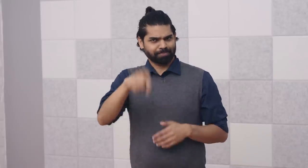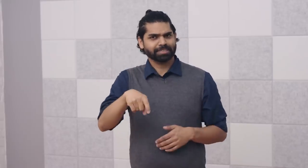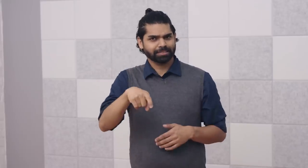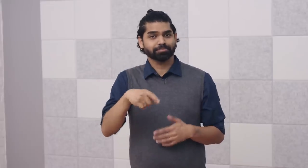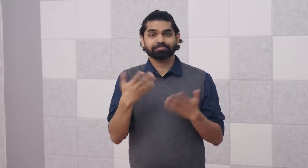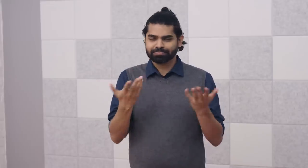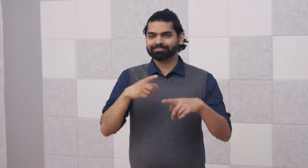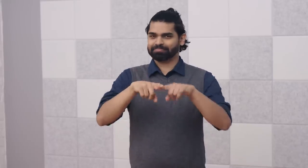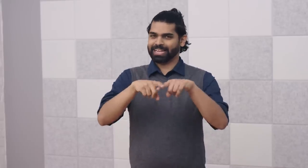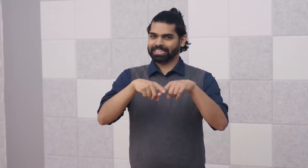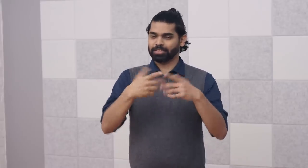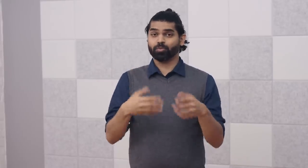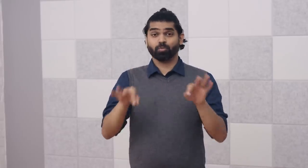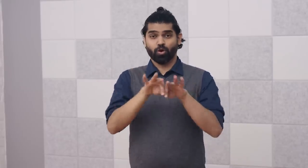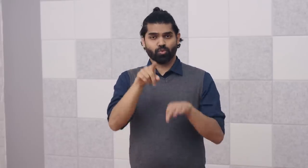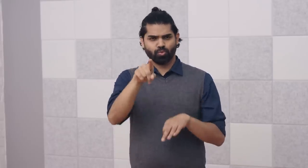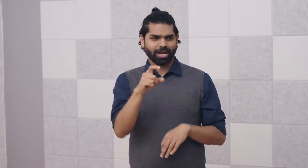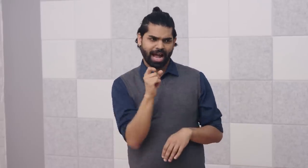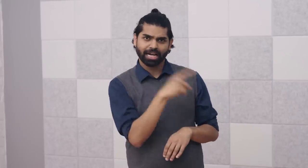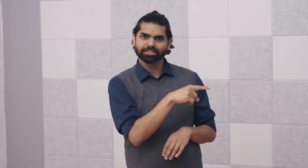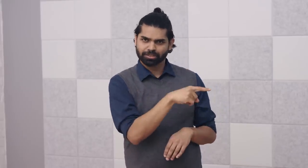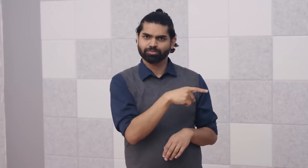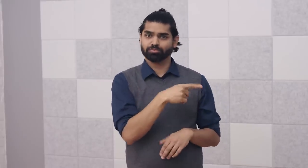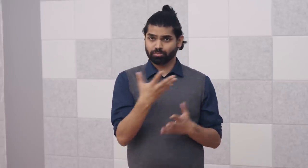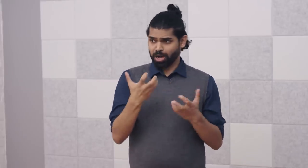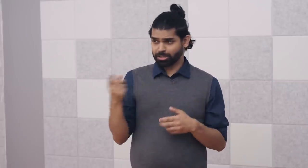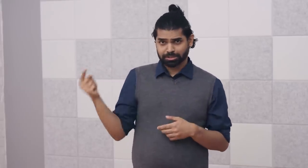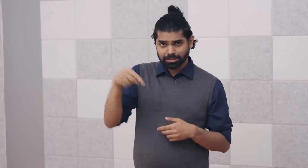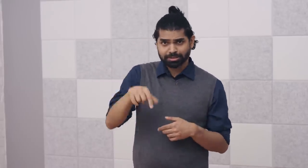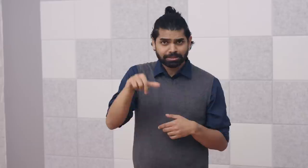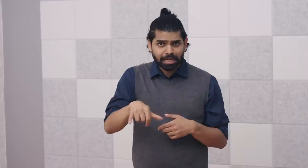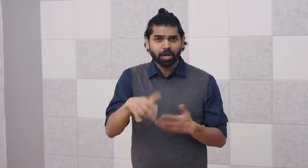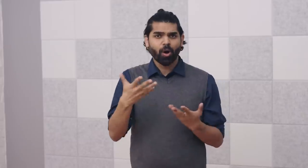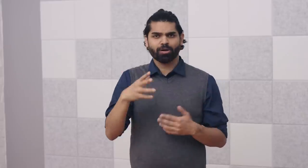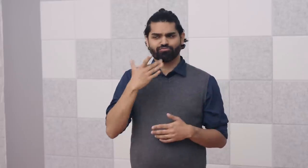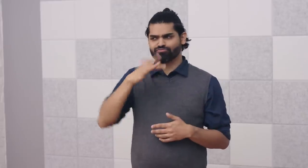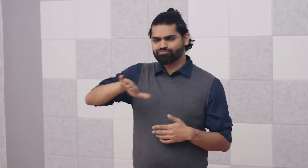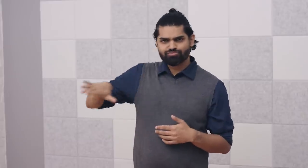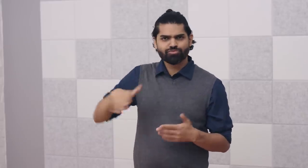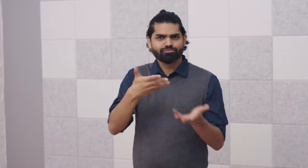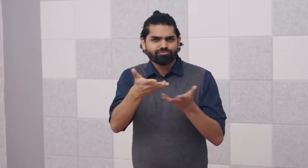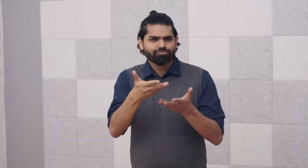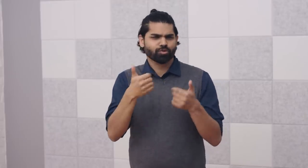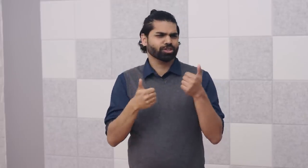When a family member or support person is present, check with the patient to make sure they want them to be part of the encounter.